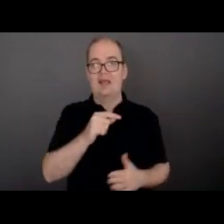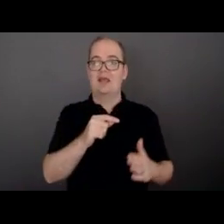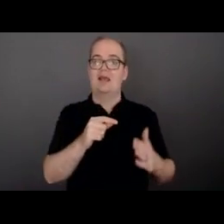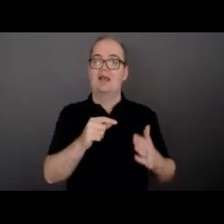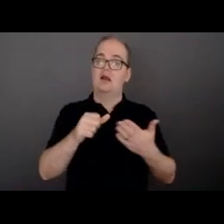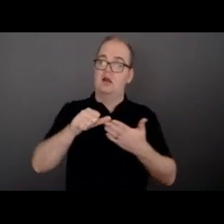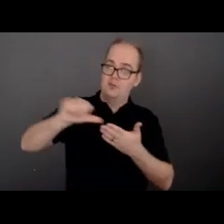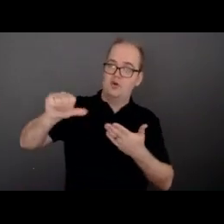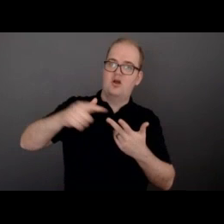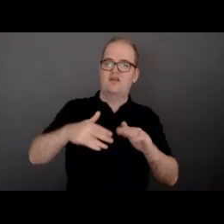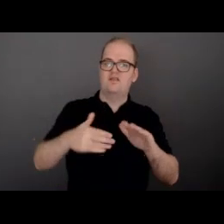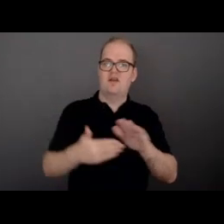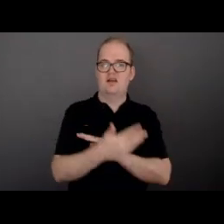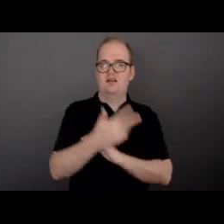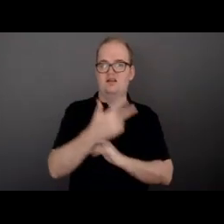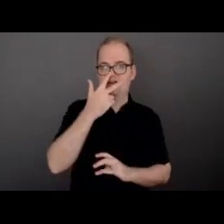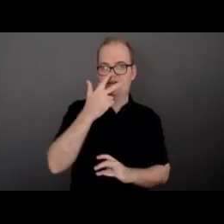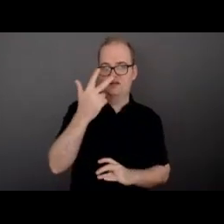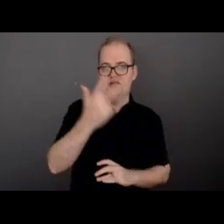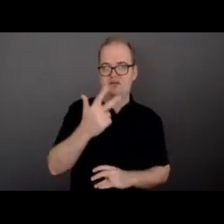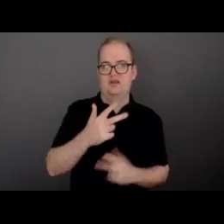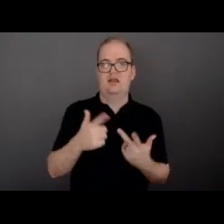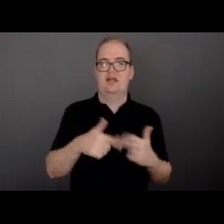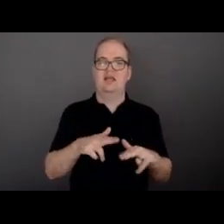in an intimate personal relationship.